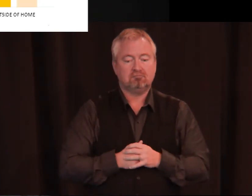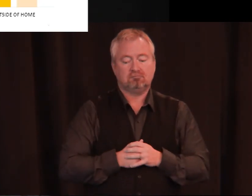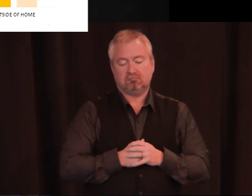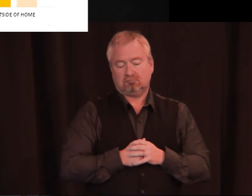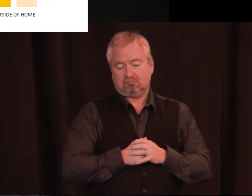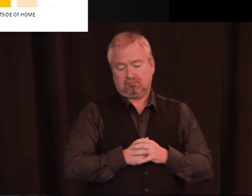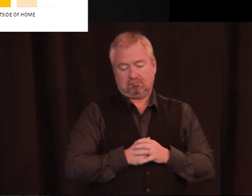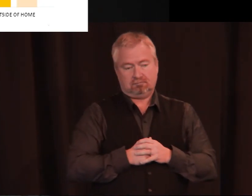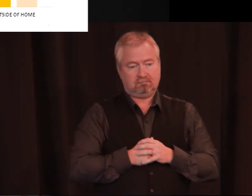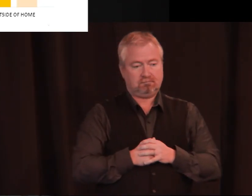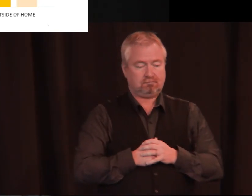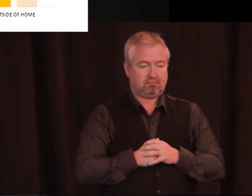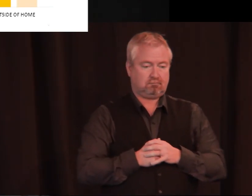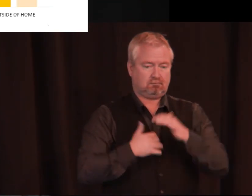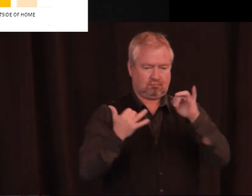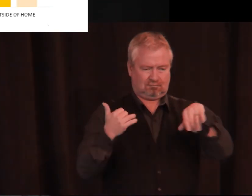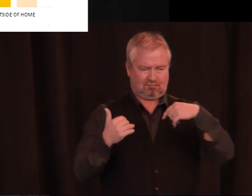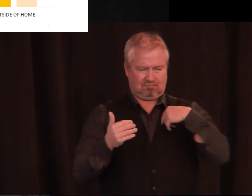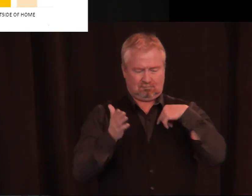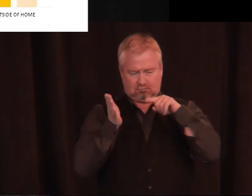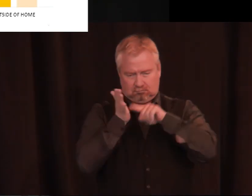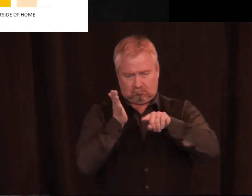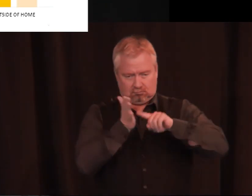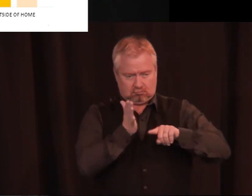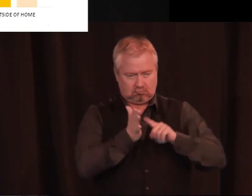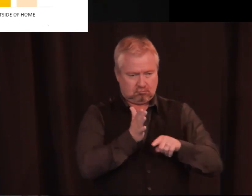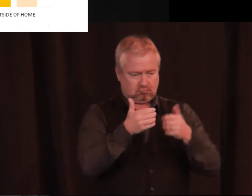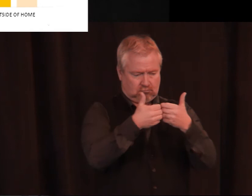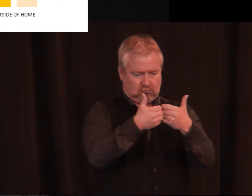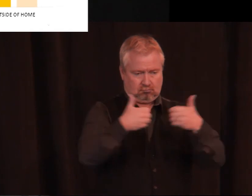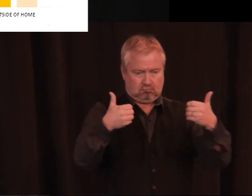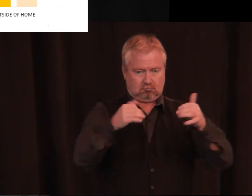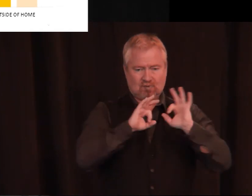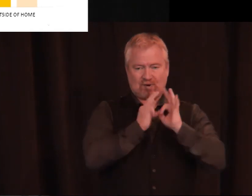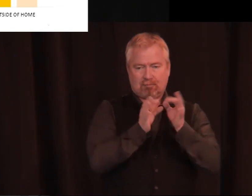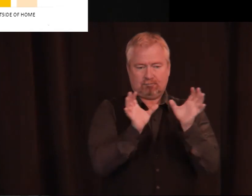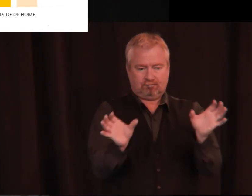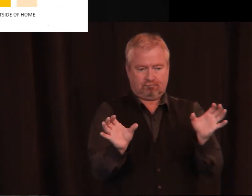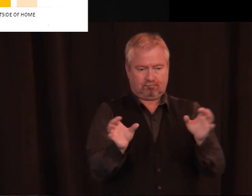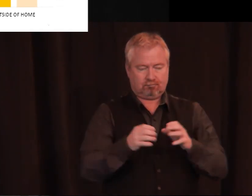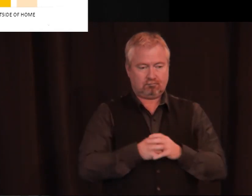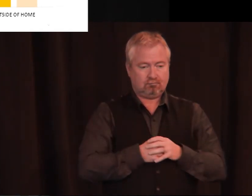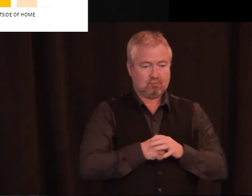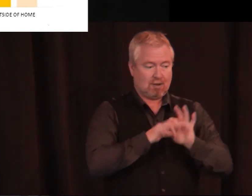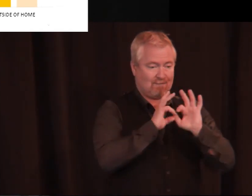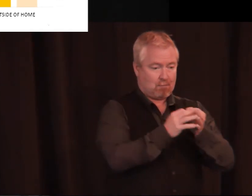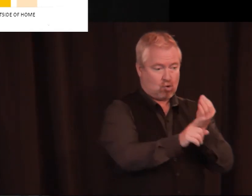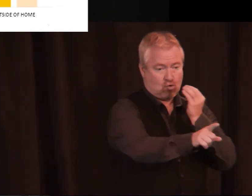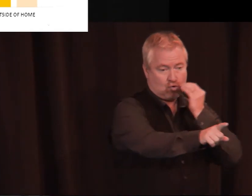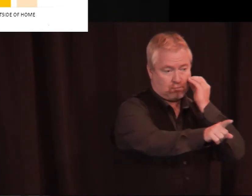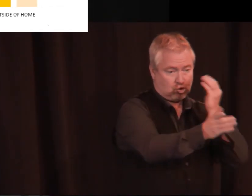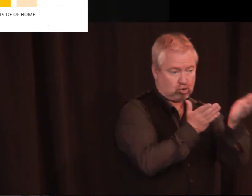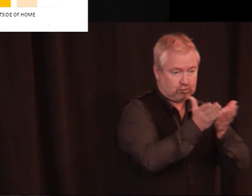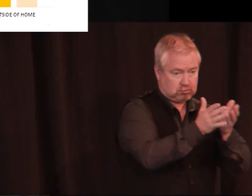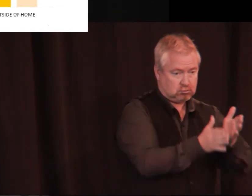We also looked to see, then, we divided up the families that were getting services in the home versus the families getting the services outside of the home,